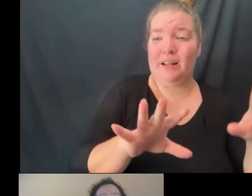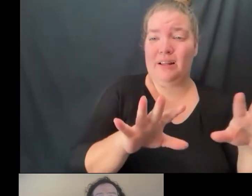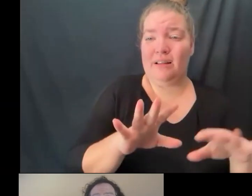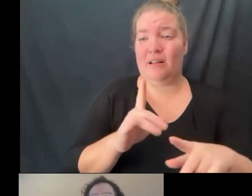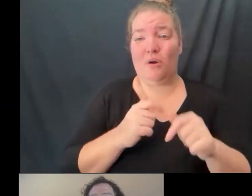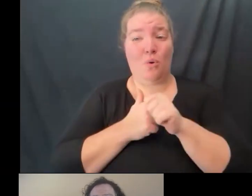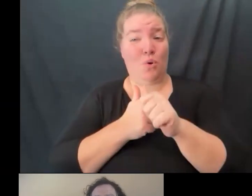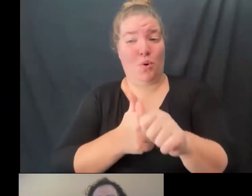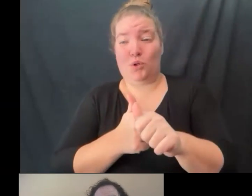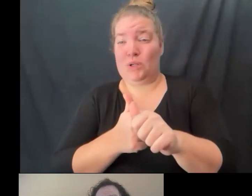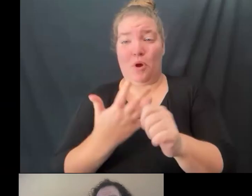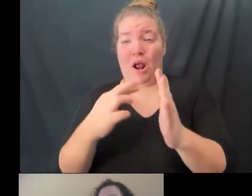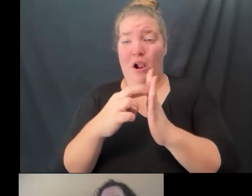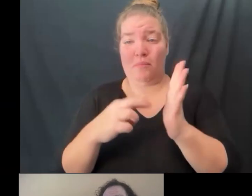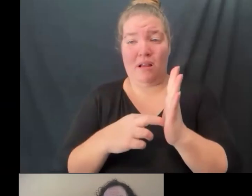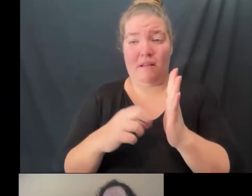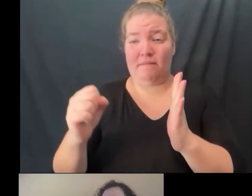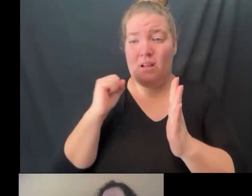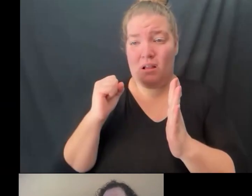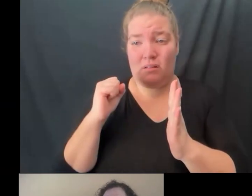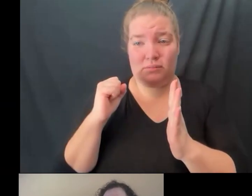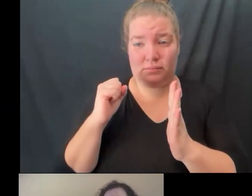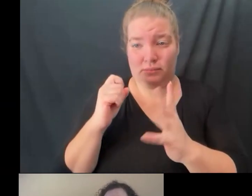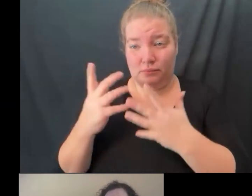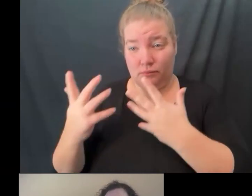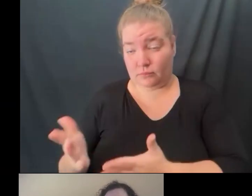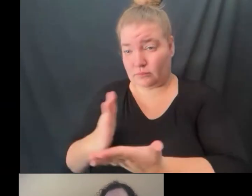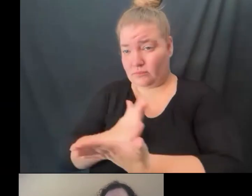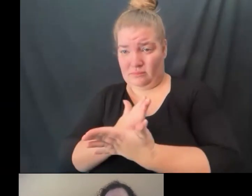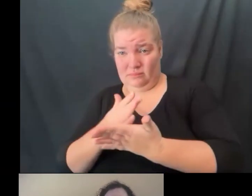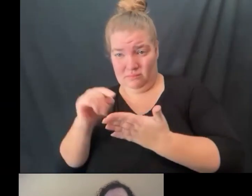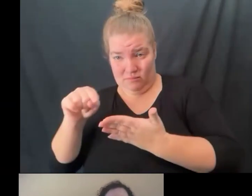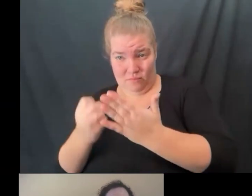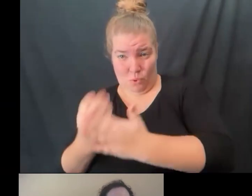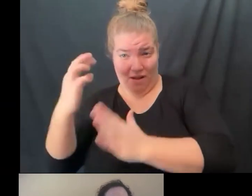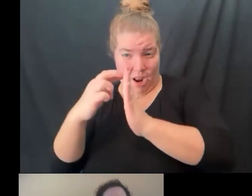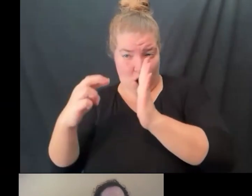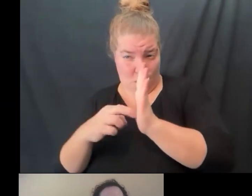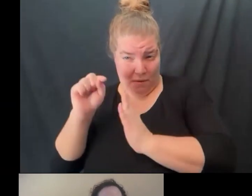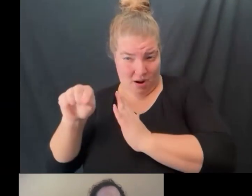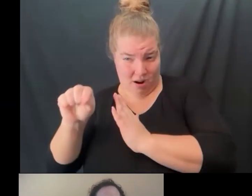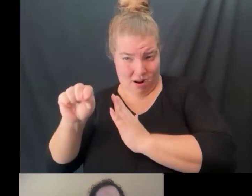has not been updated. And this is common with web regs where we say--